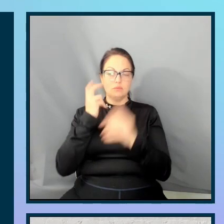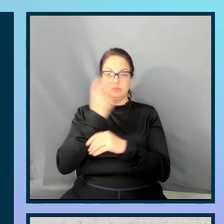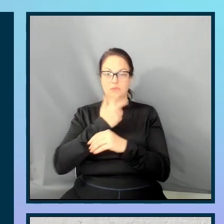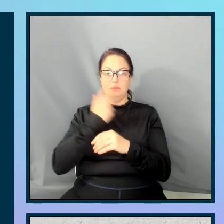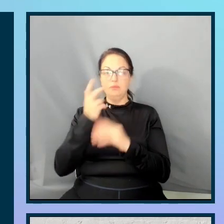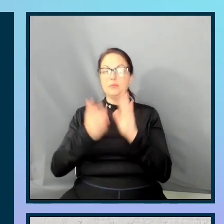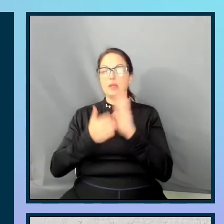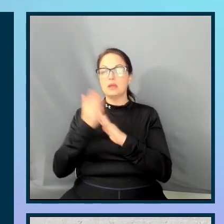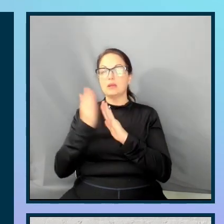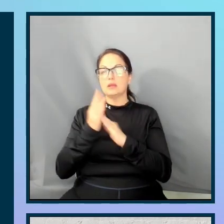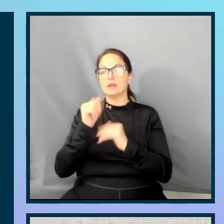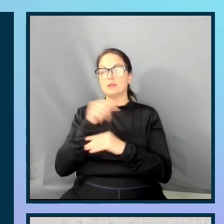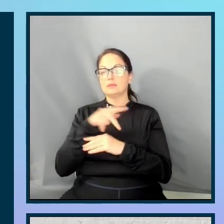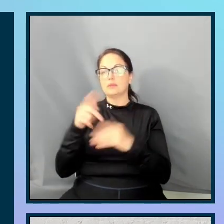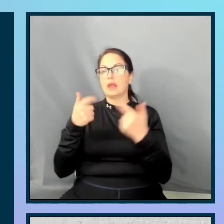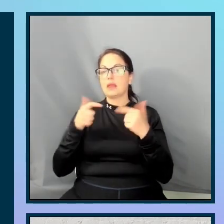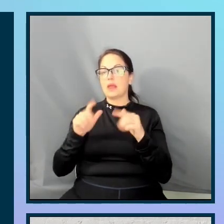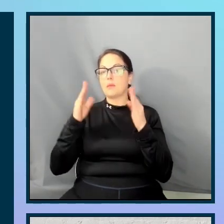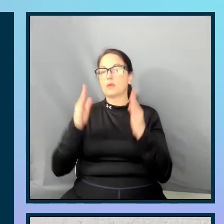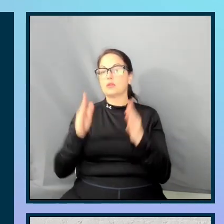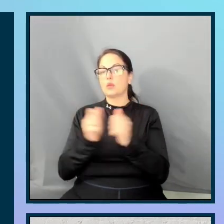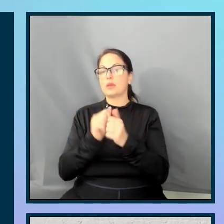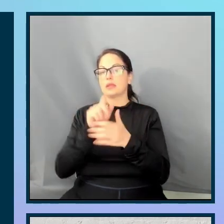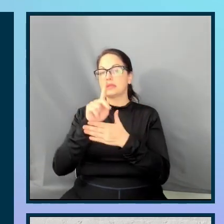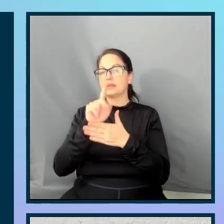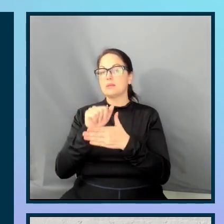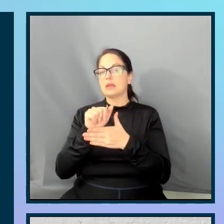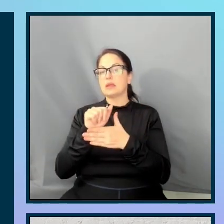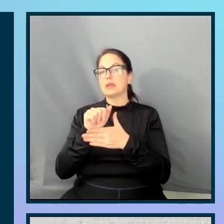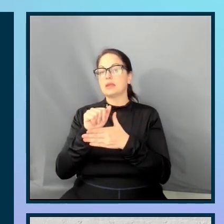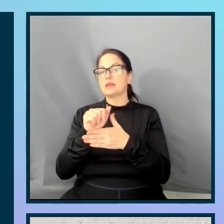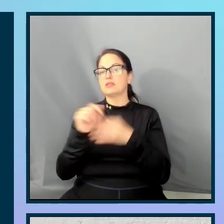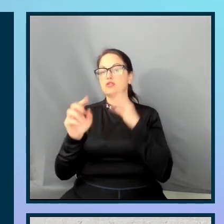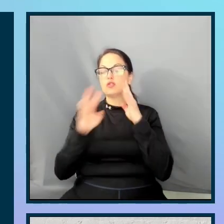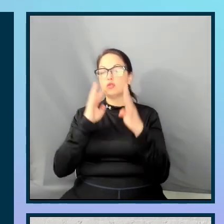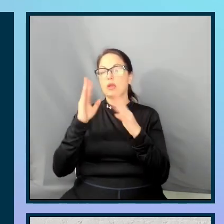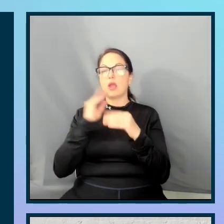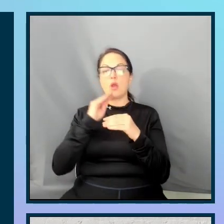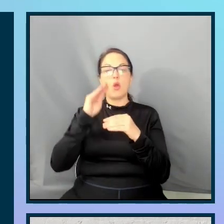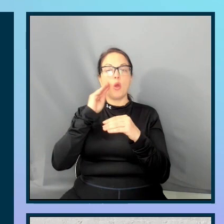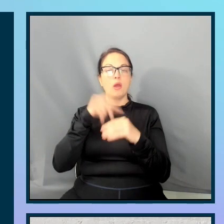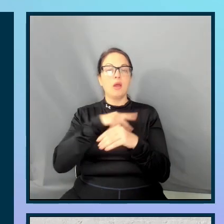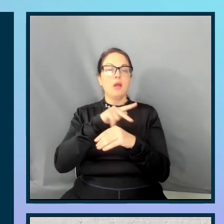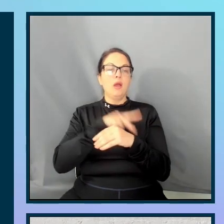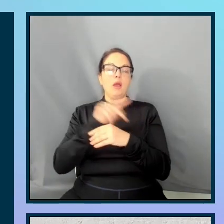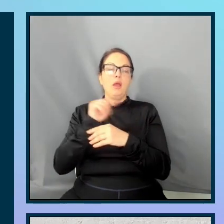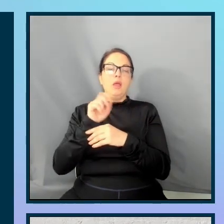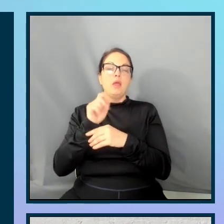that allowed a person with a disability to create household and personal tasks with their voice.